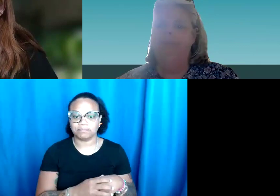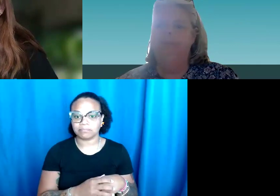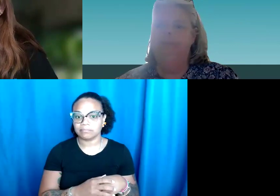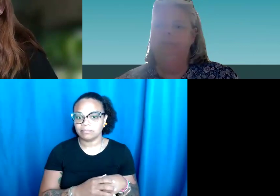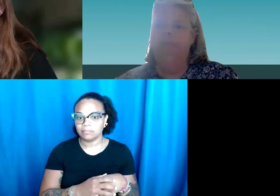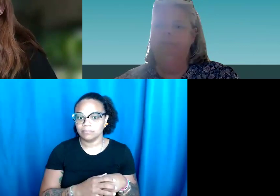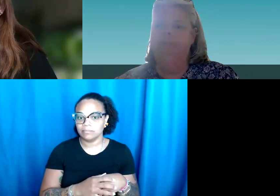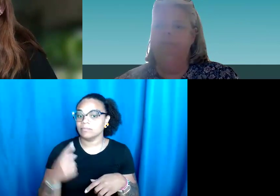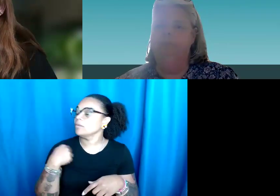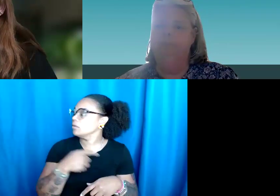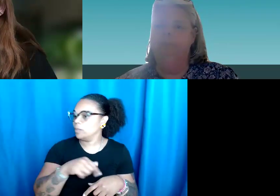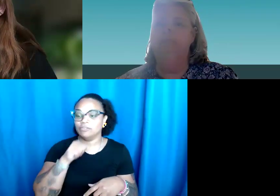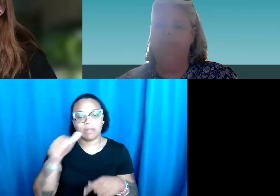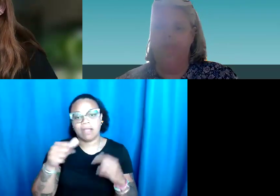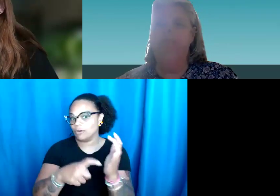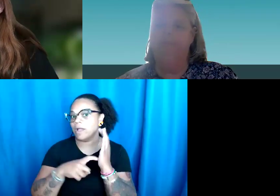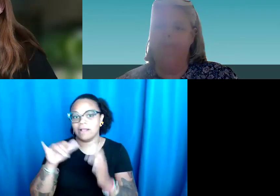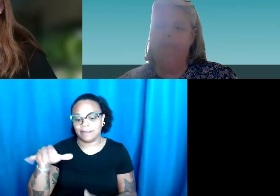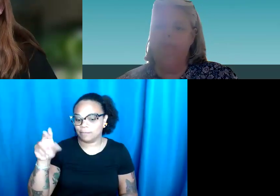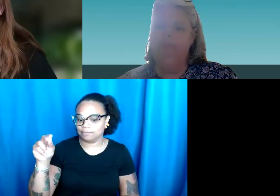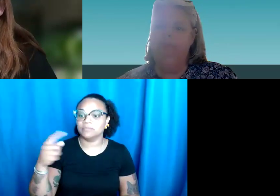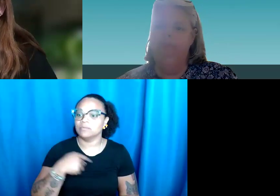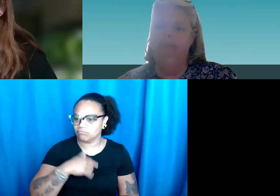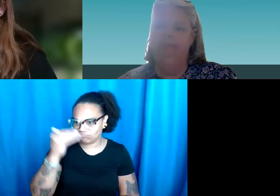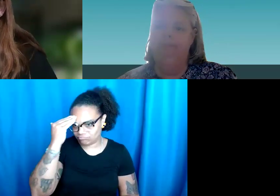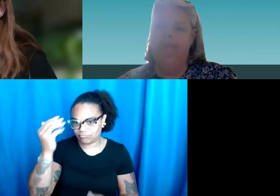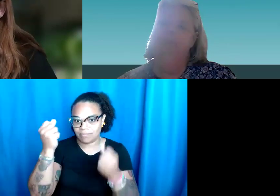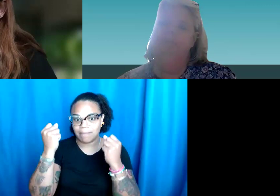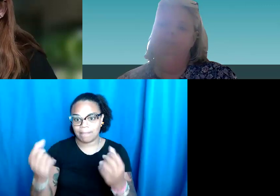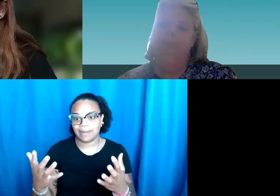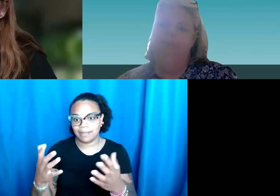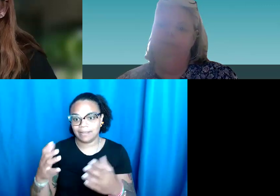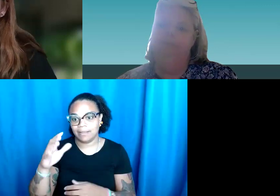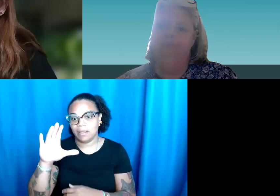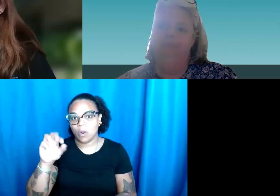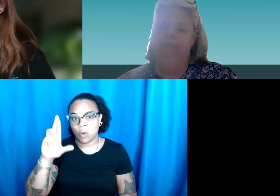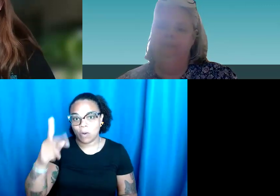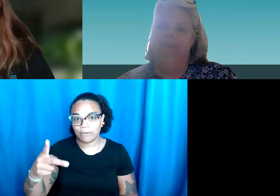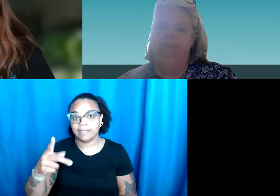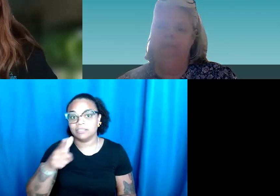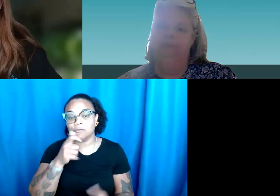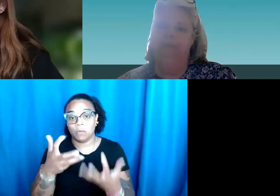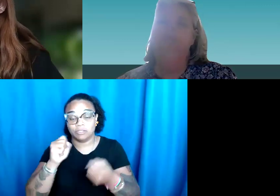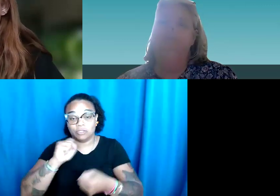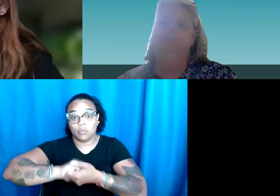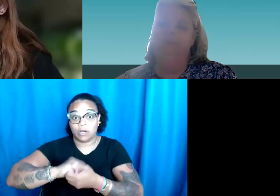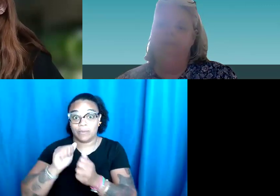We don't need that. A number of the corporations that might like to work with the businesses do like to see